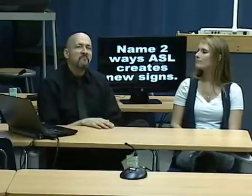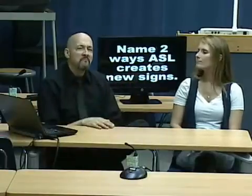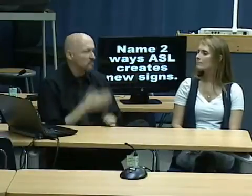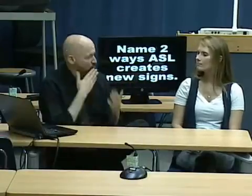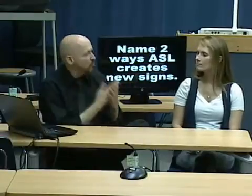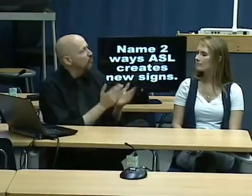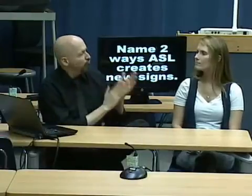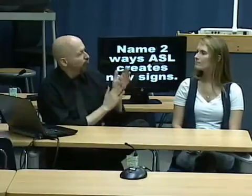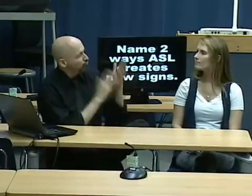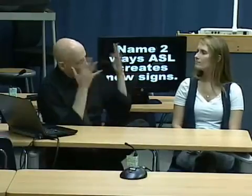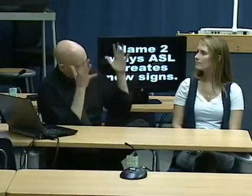Good. Yay!